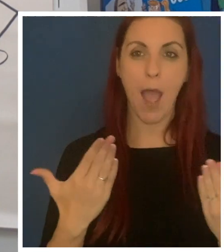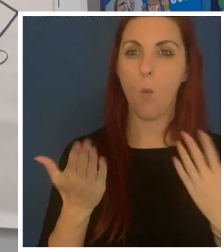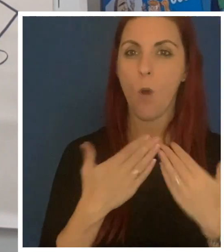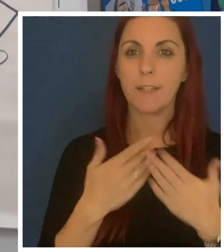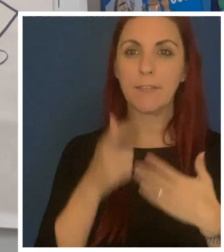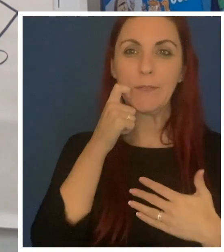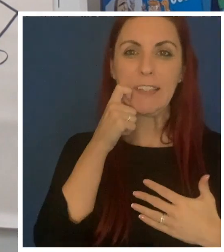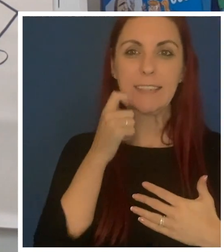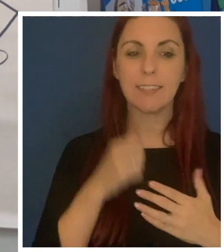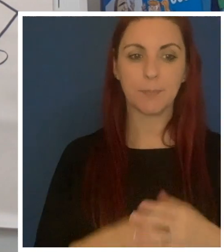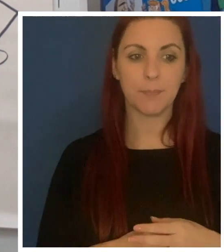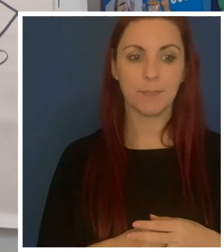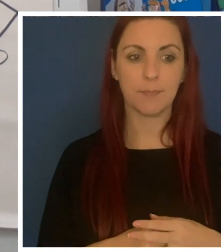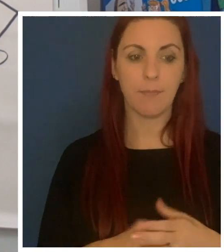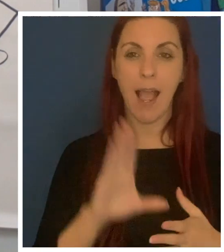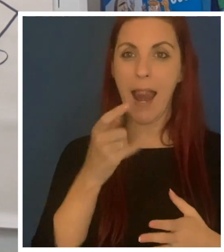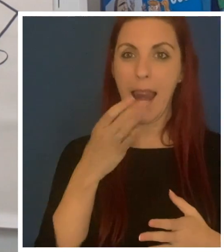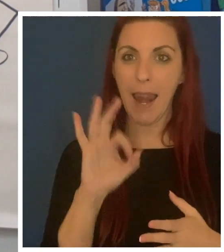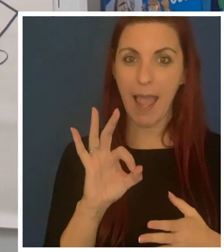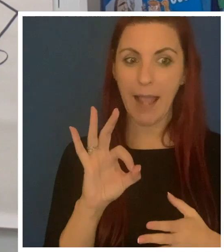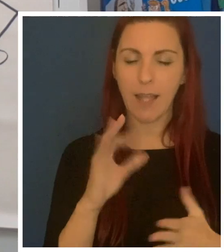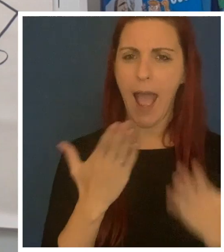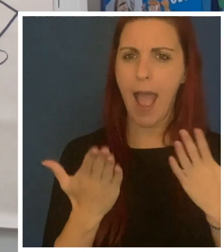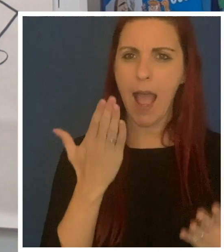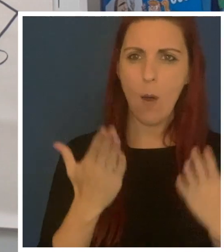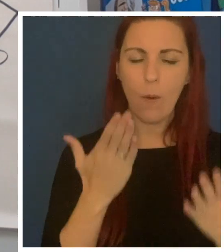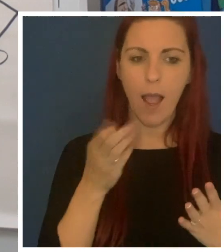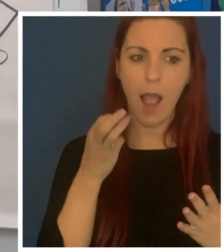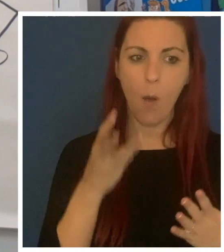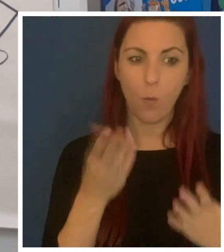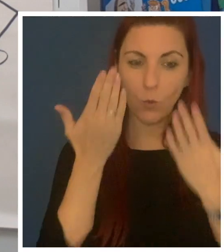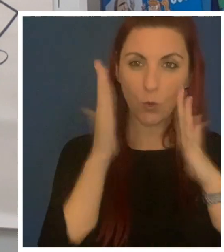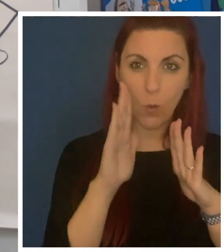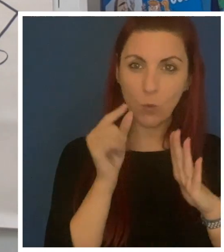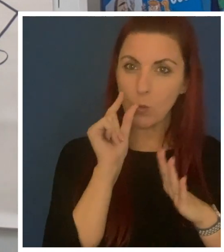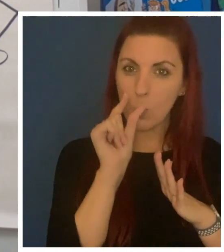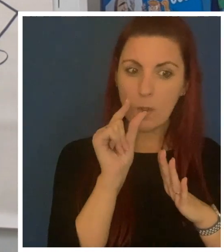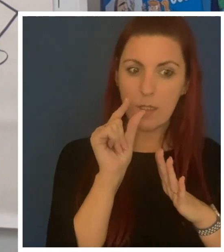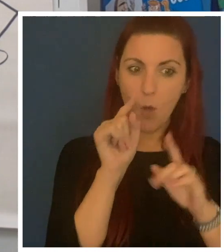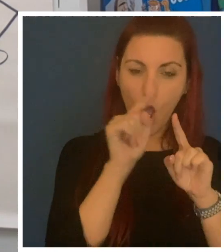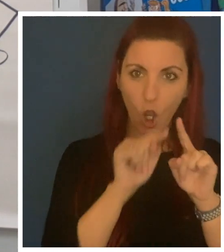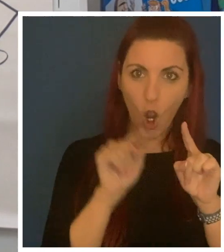So to do her legs what I'm going to do is I'm just going to do two little curves coming from the bottom of her body.